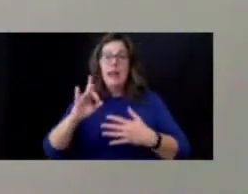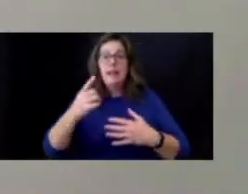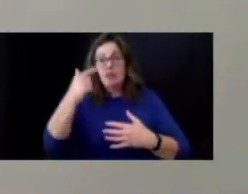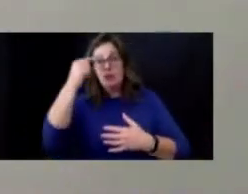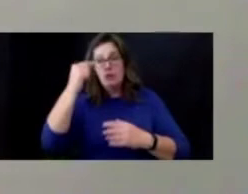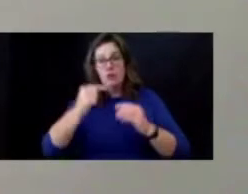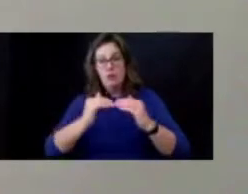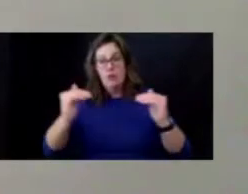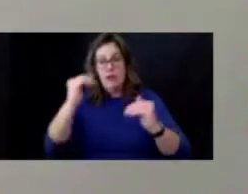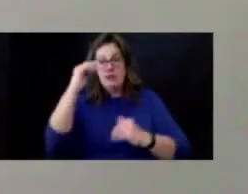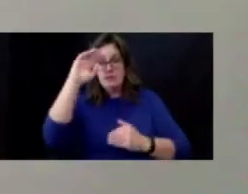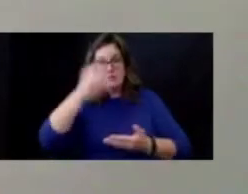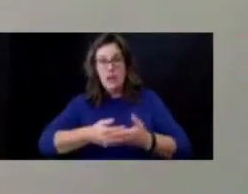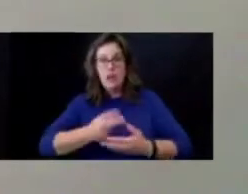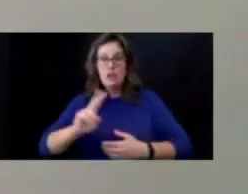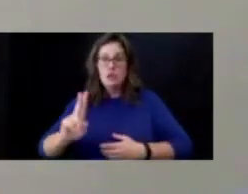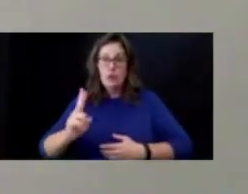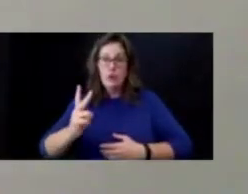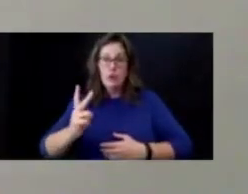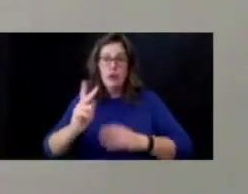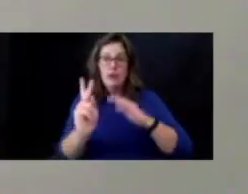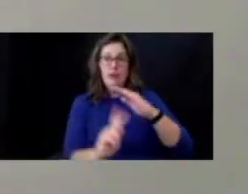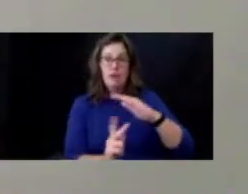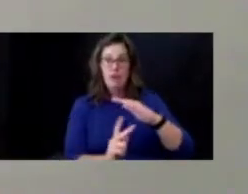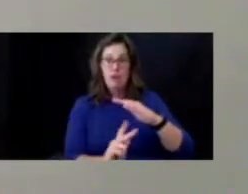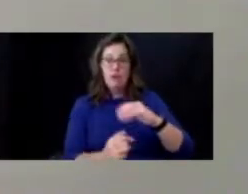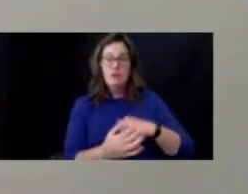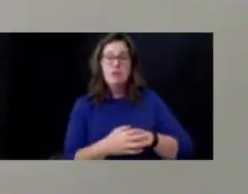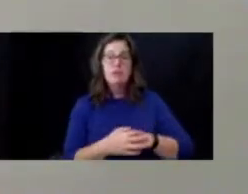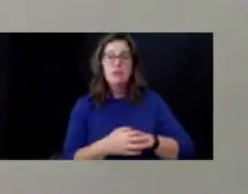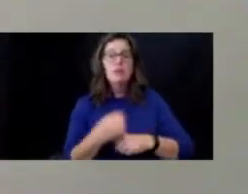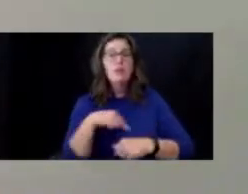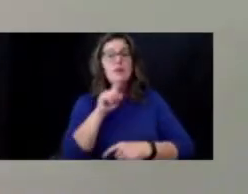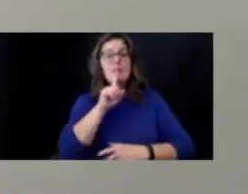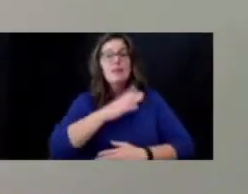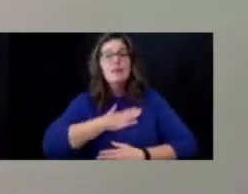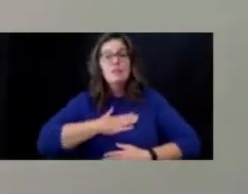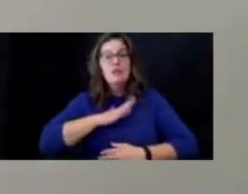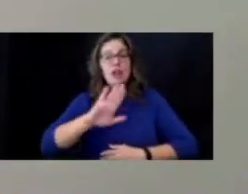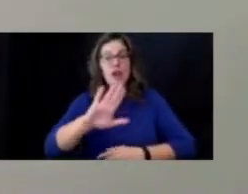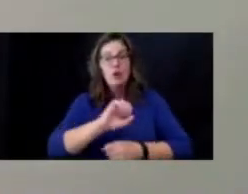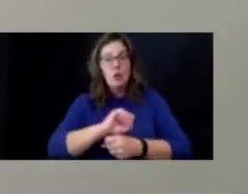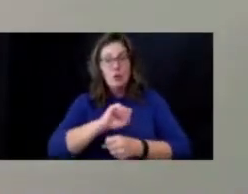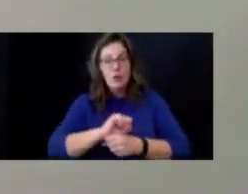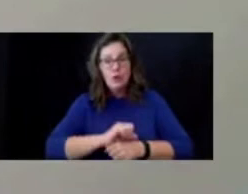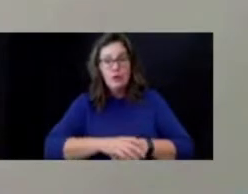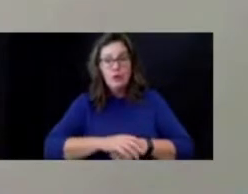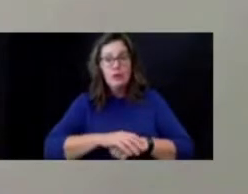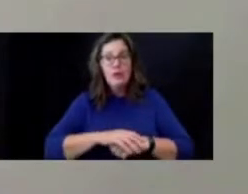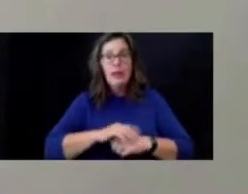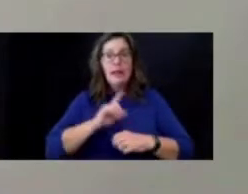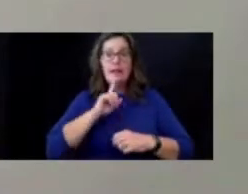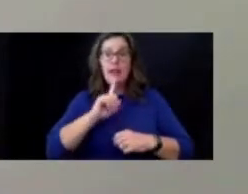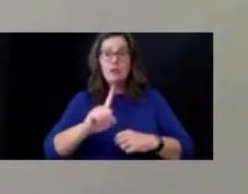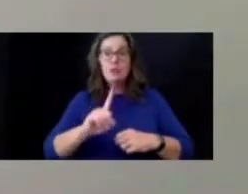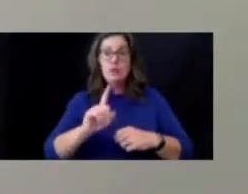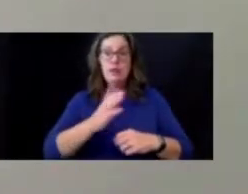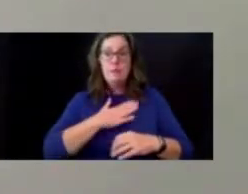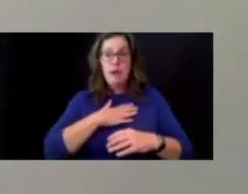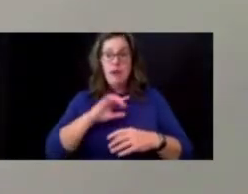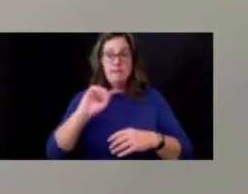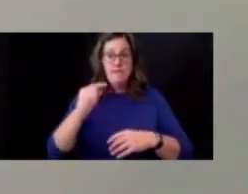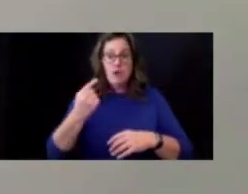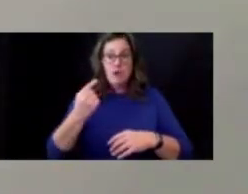we really appreciate the work that you're doing and actually my first one of my first organized